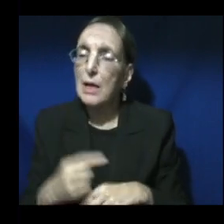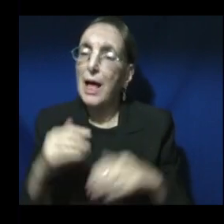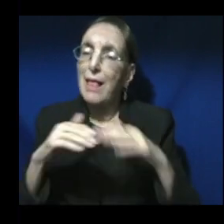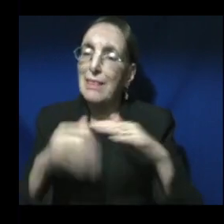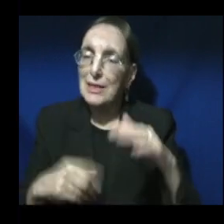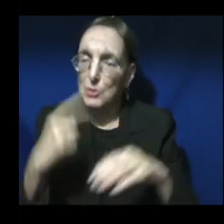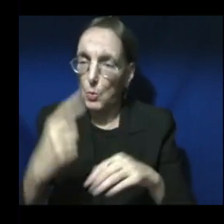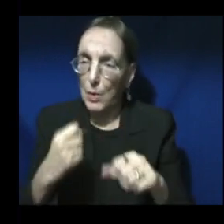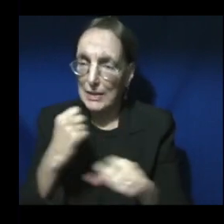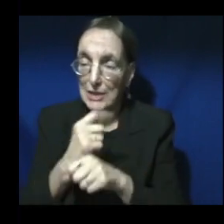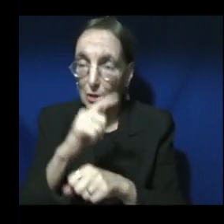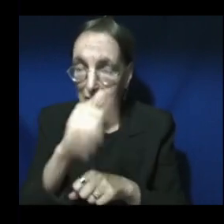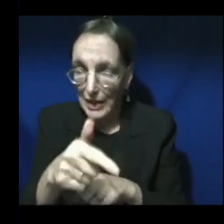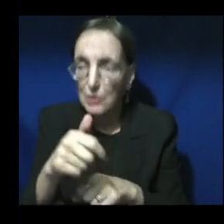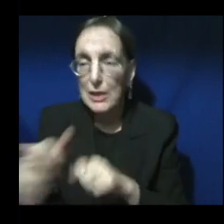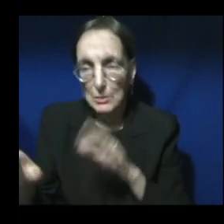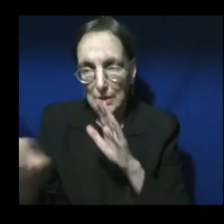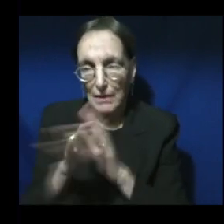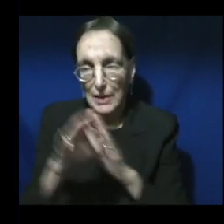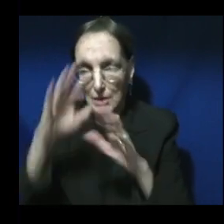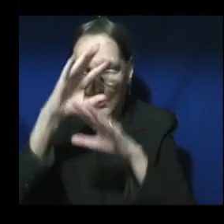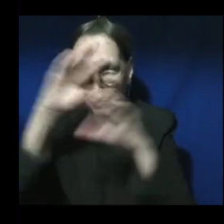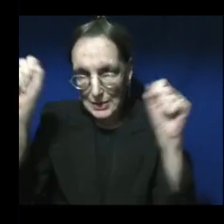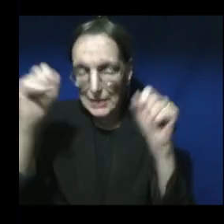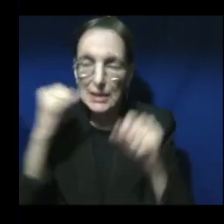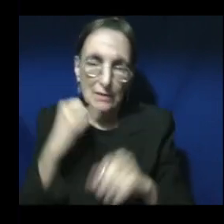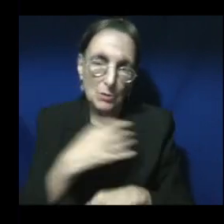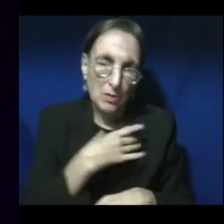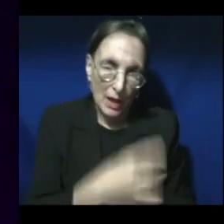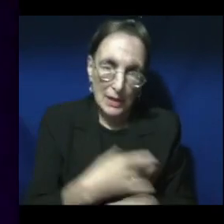whether you like him or not, I want to set aside for a moment and say, “What about what he’s doing